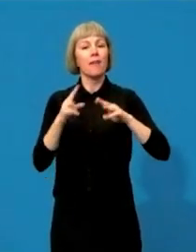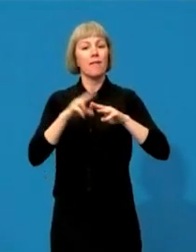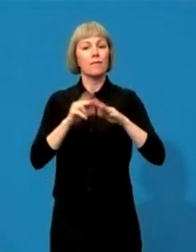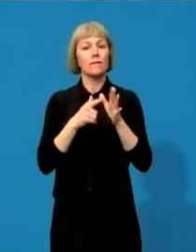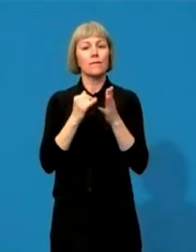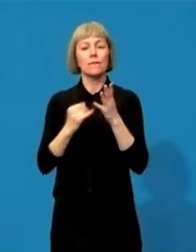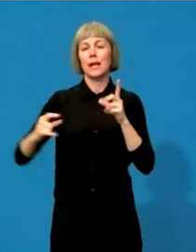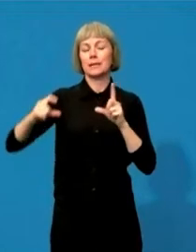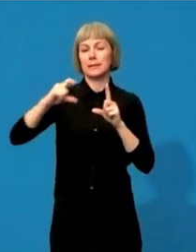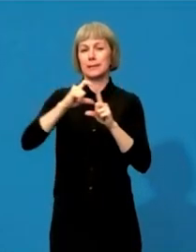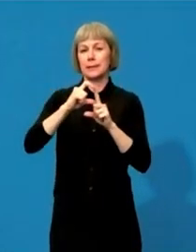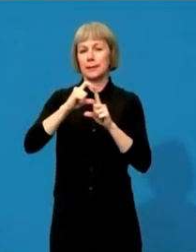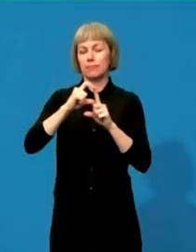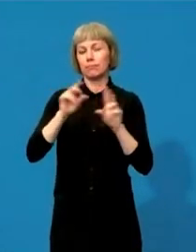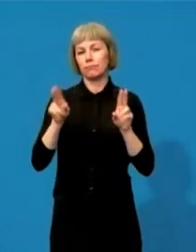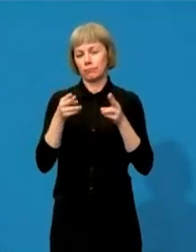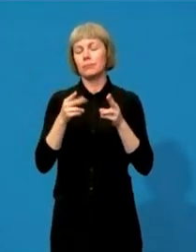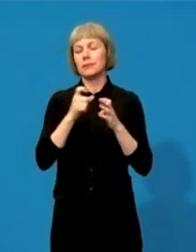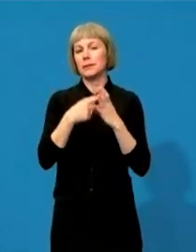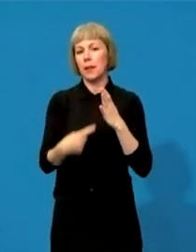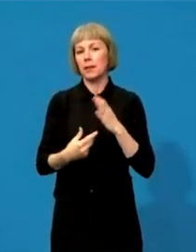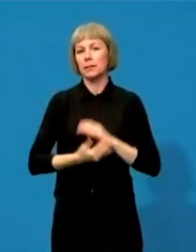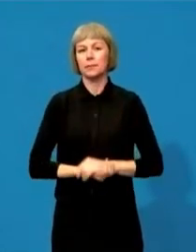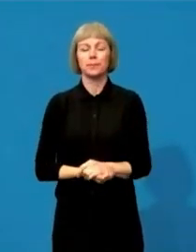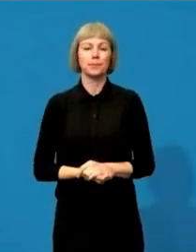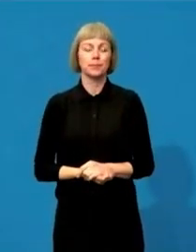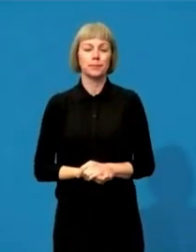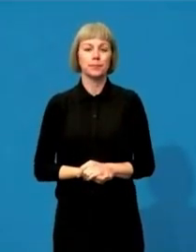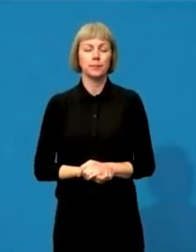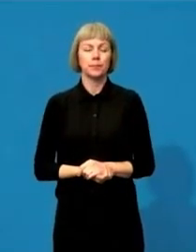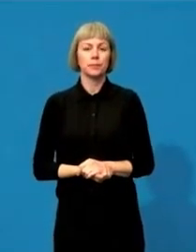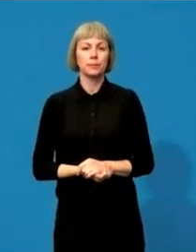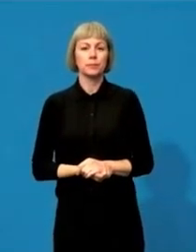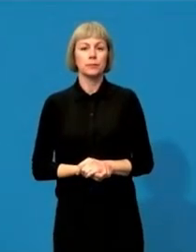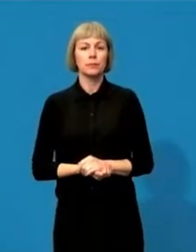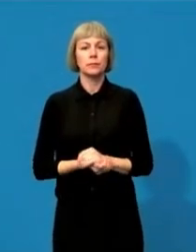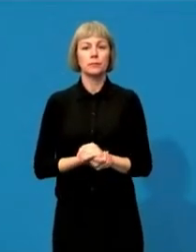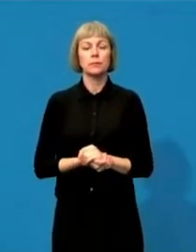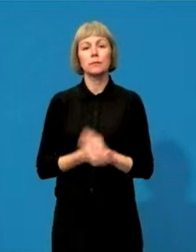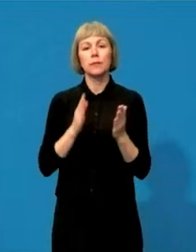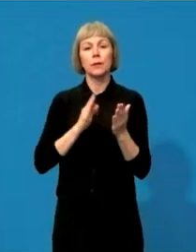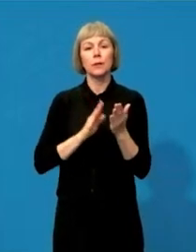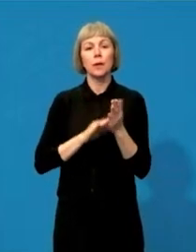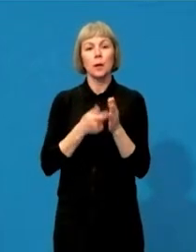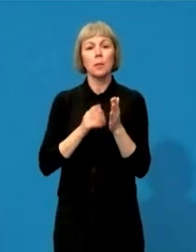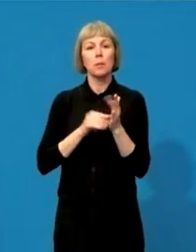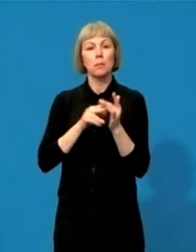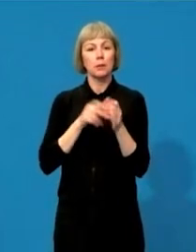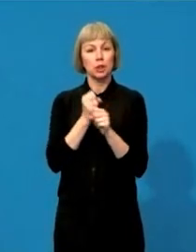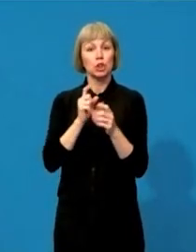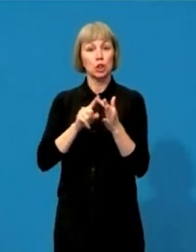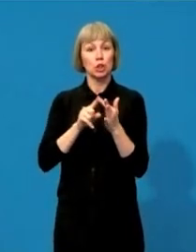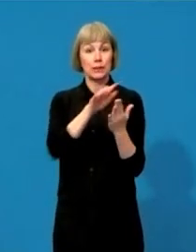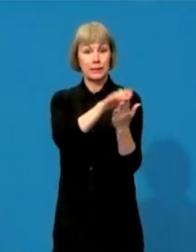FASD. Marmingee has provided a statement for this public hearing dated 4 July